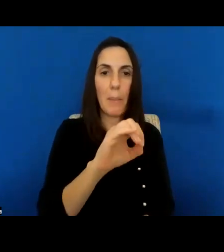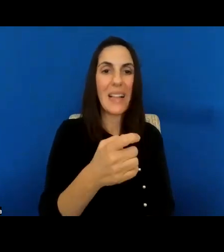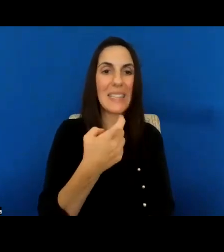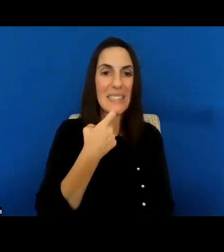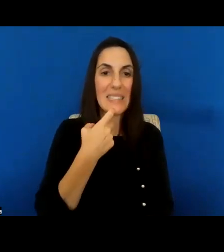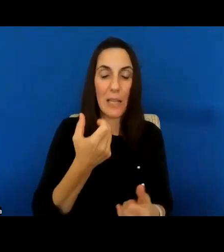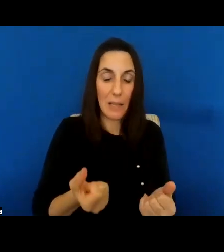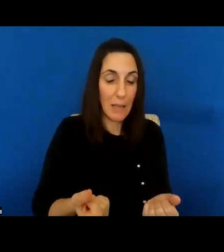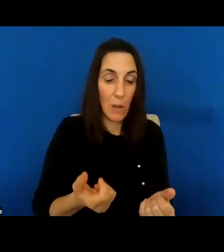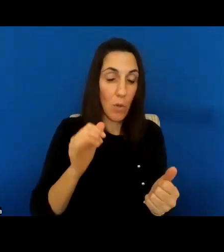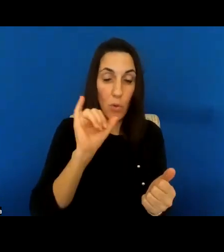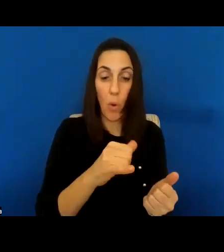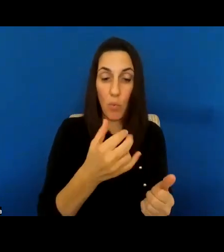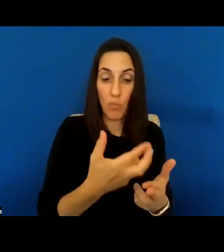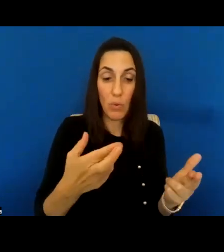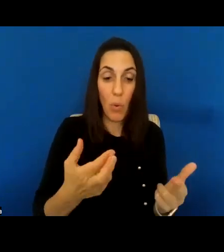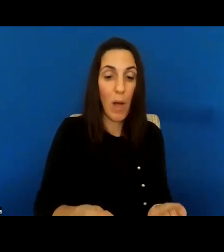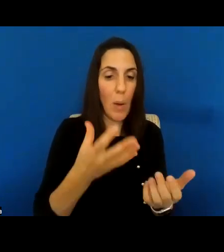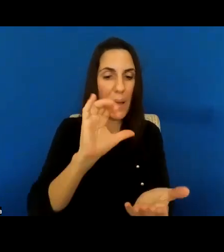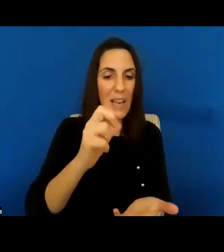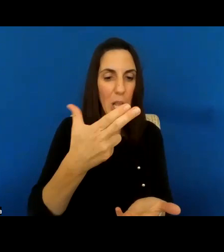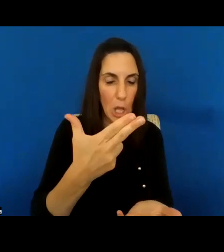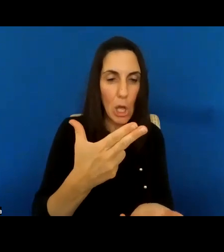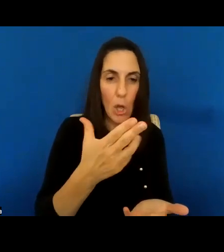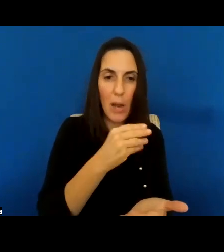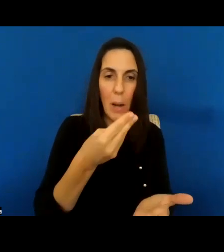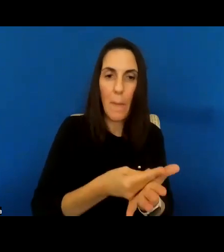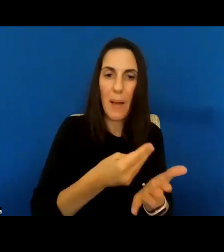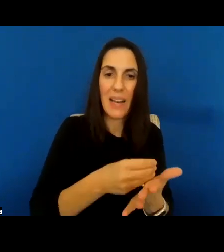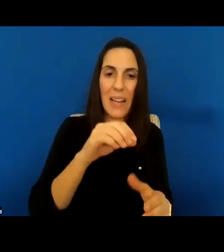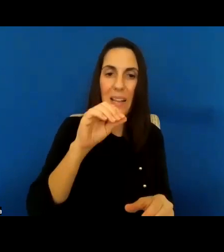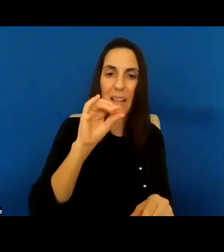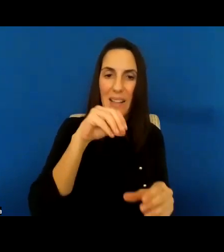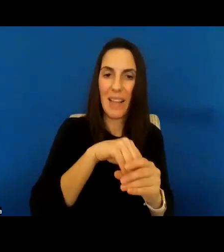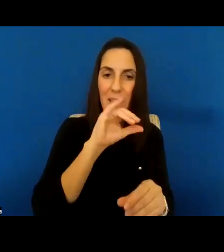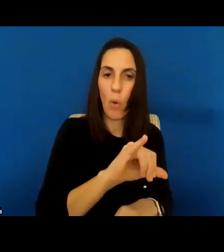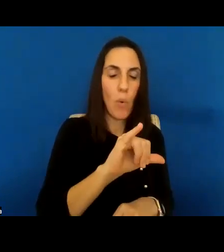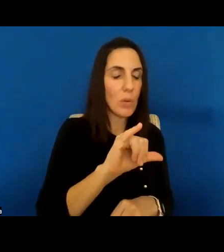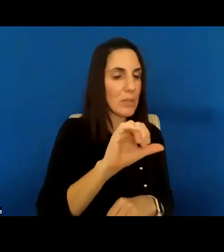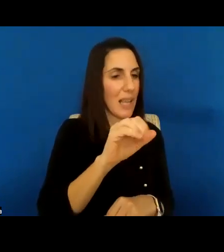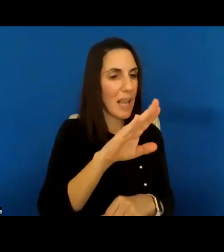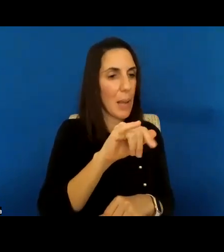how much cash somebody can have money in the able account aren't subject to those limits